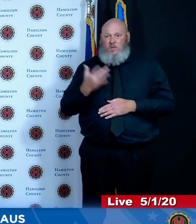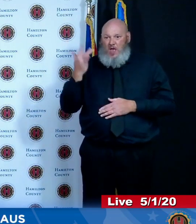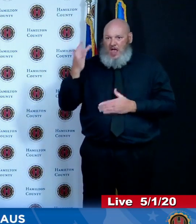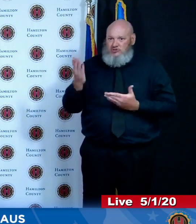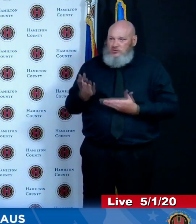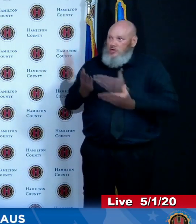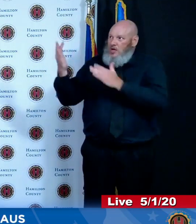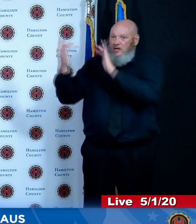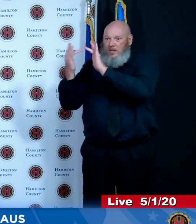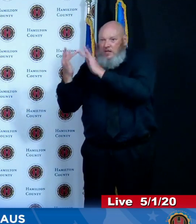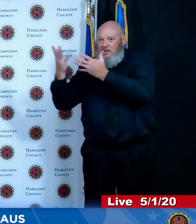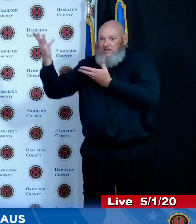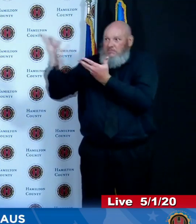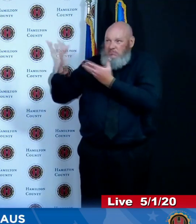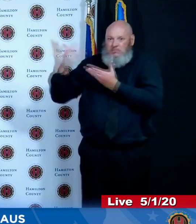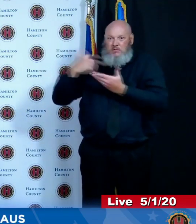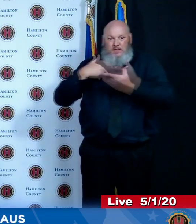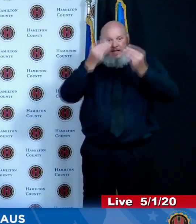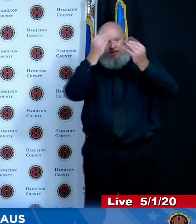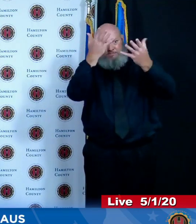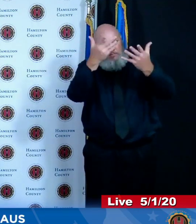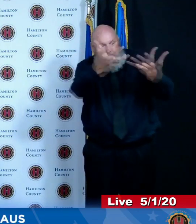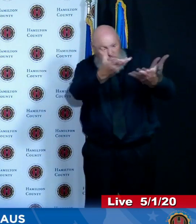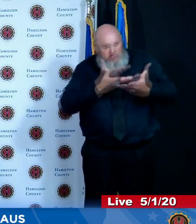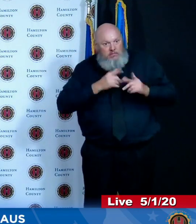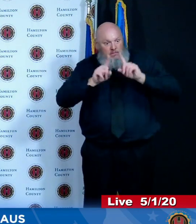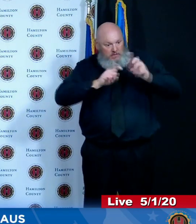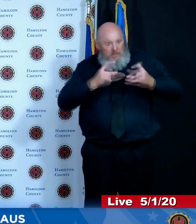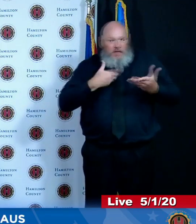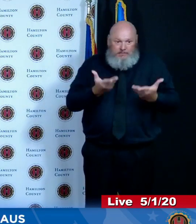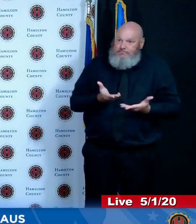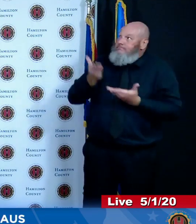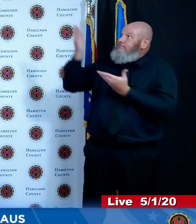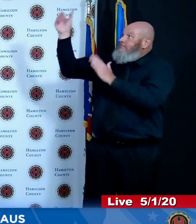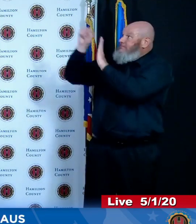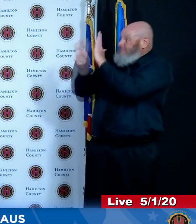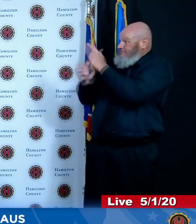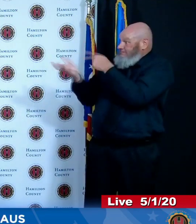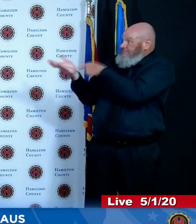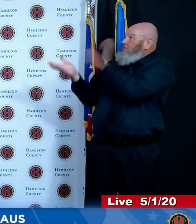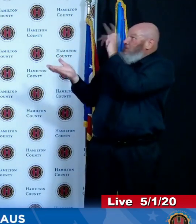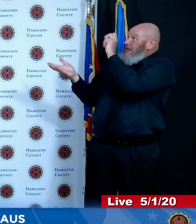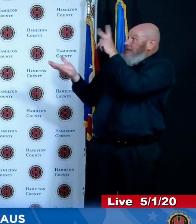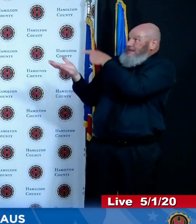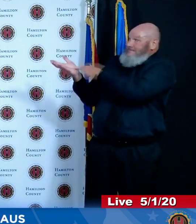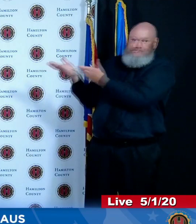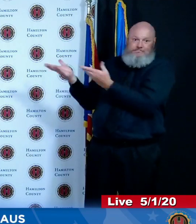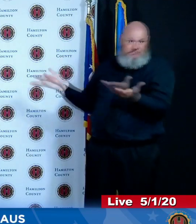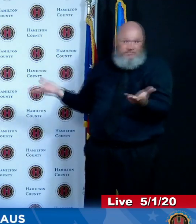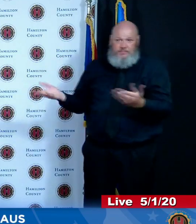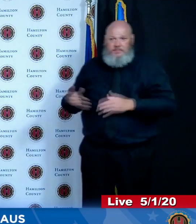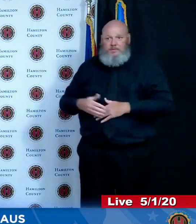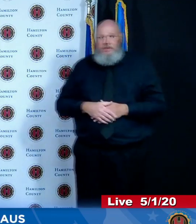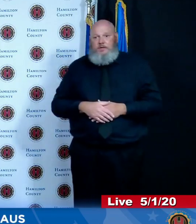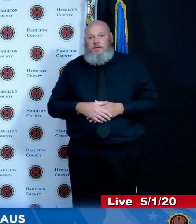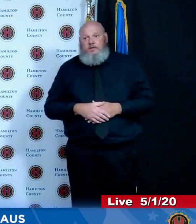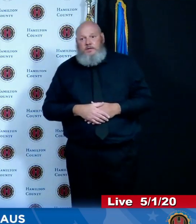these jurisdictions are under the purview of the state so we're all under the same guidelines and so I think that's just an important thing to